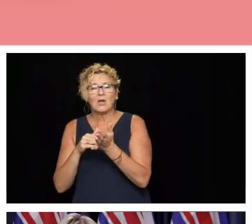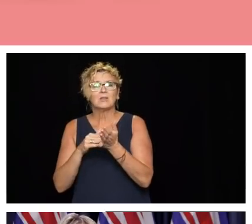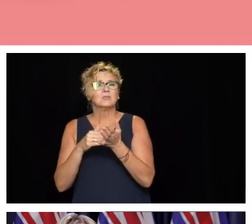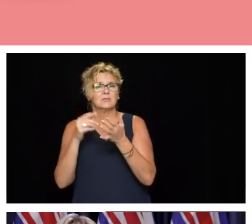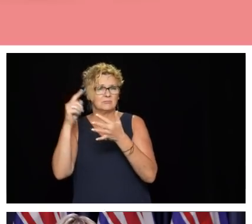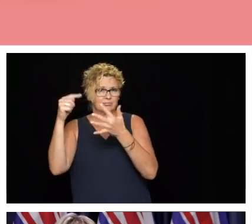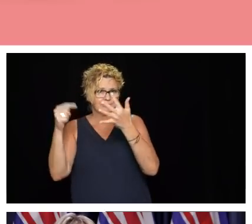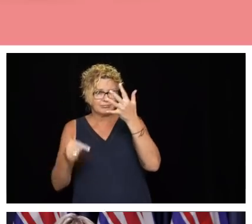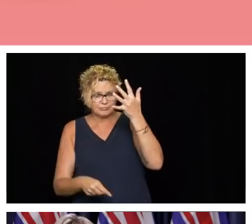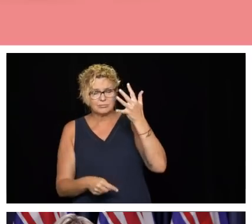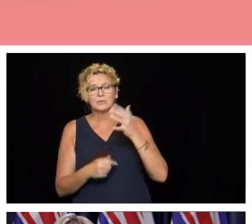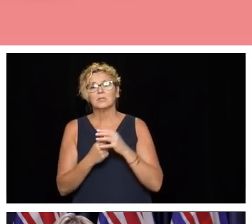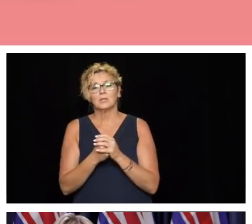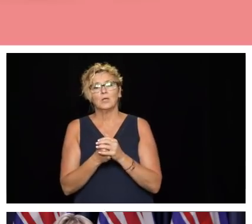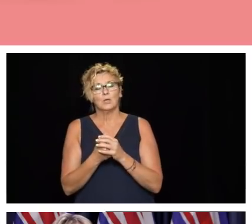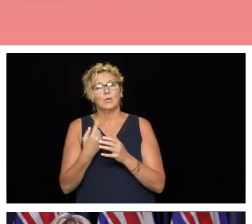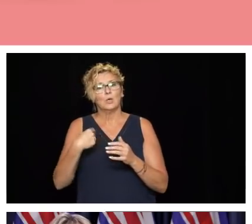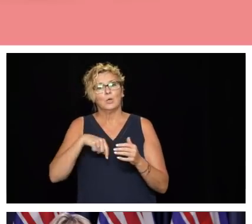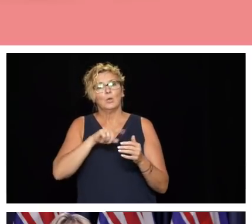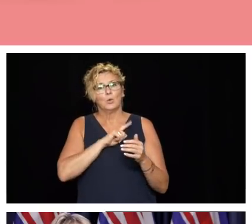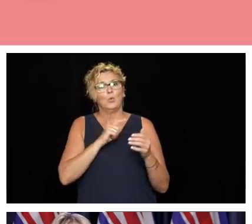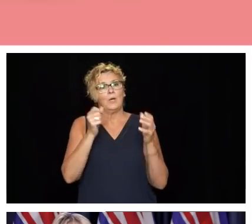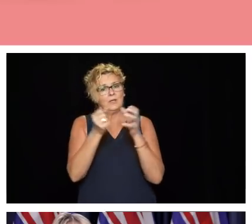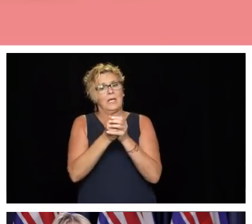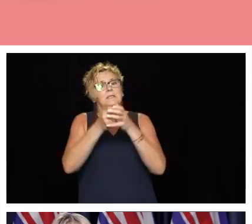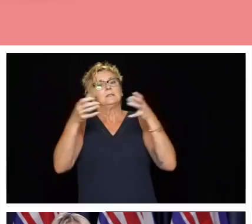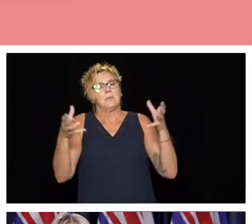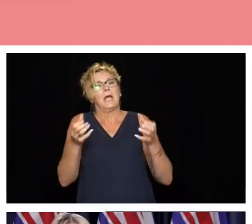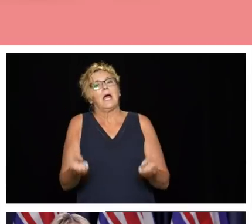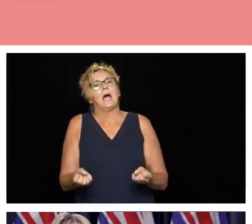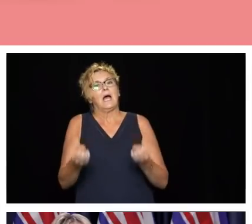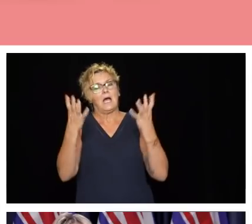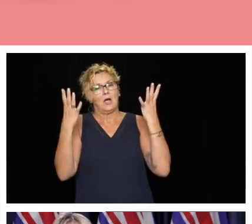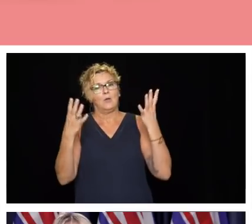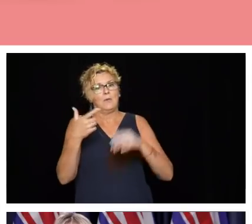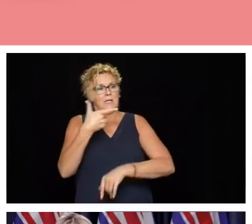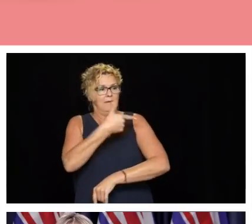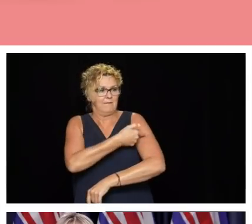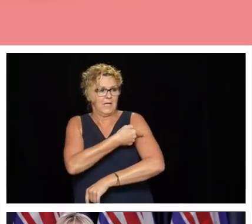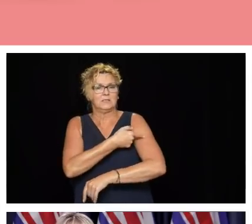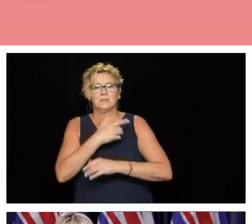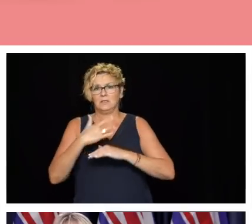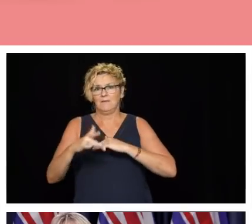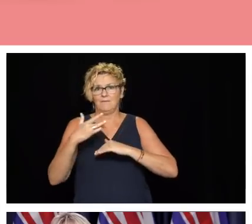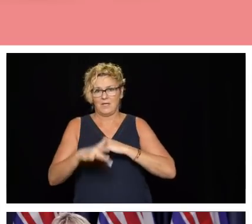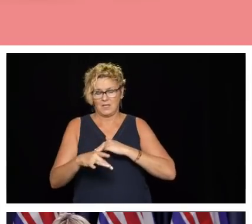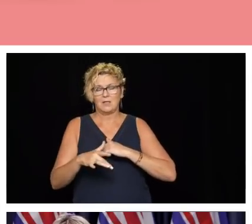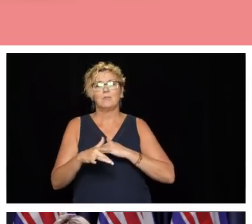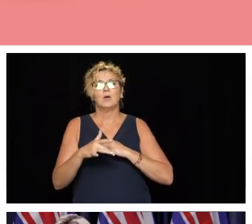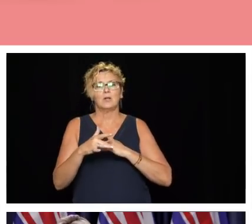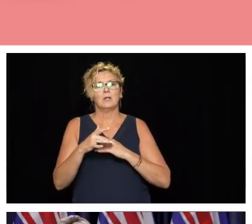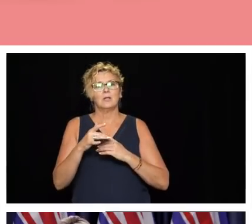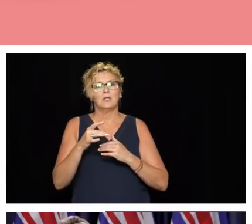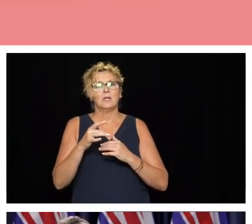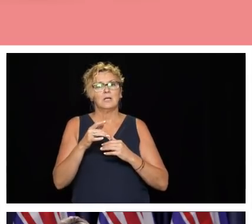in physician's offices, their pharmacists, in our healthcare sector, and through public health clinics around the province and we have been working on those plans